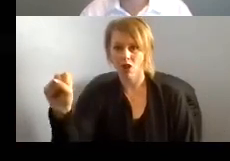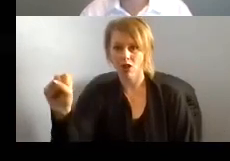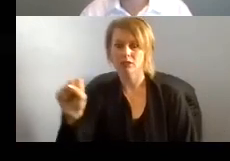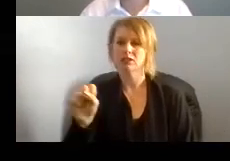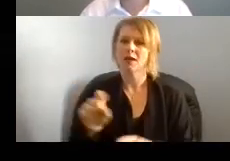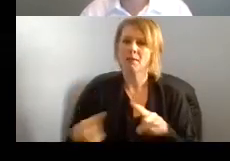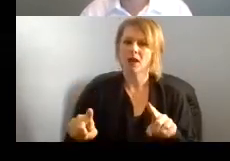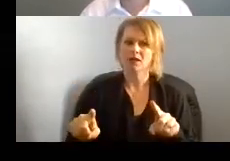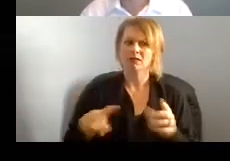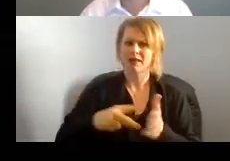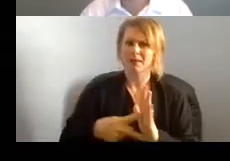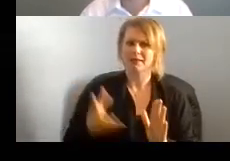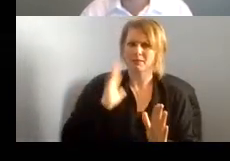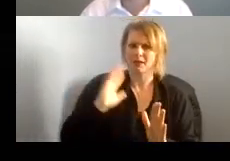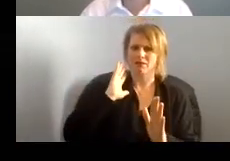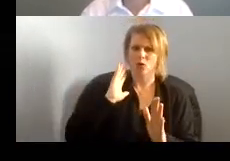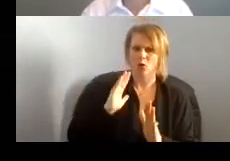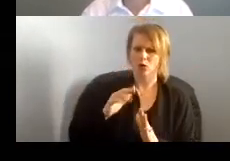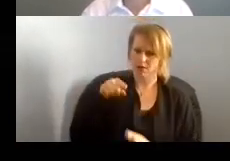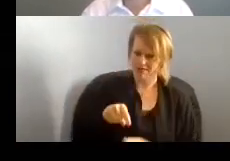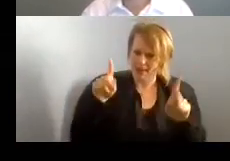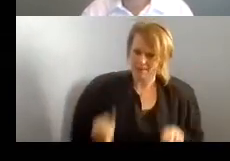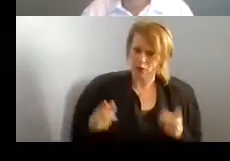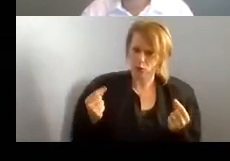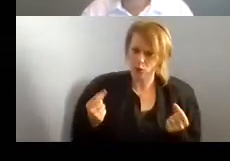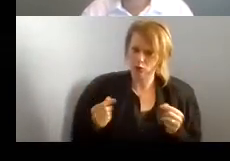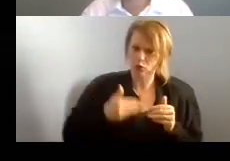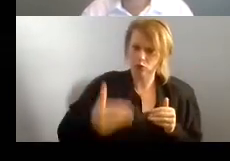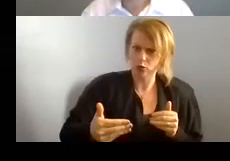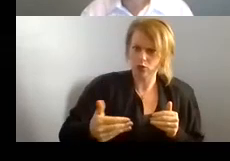or might have done in the future. Those are the secondary losses.